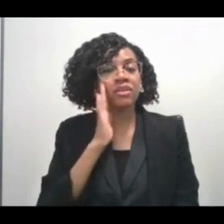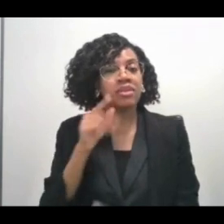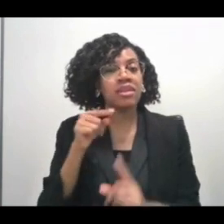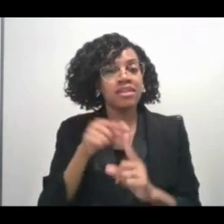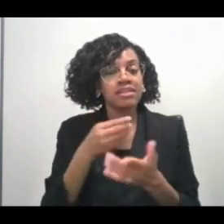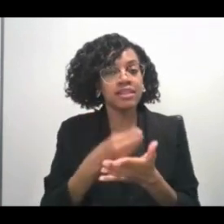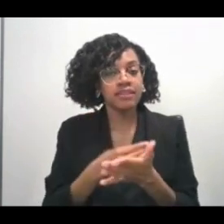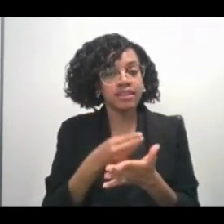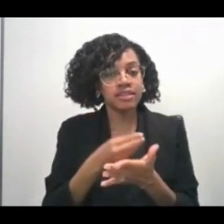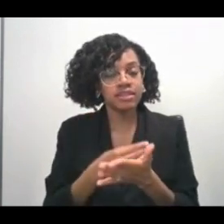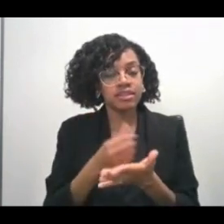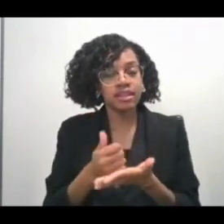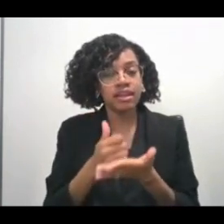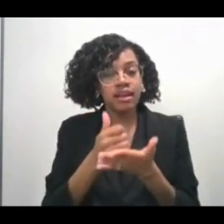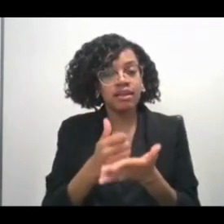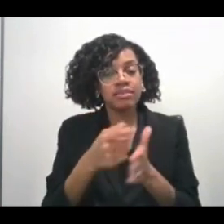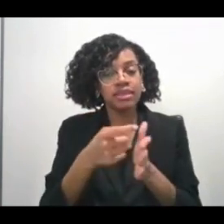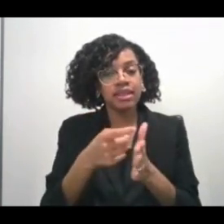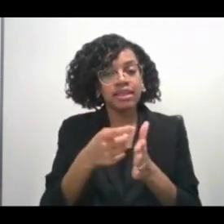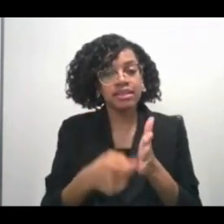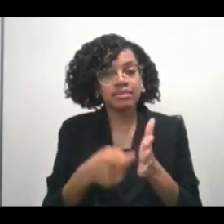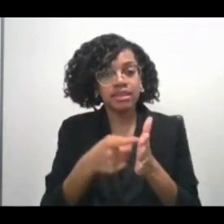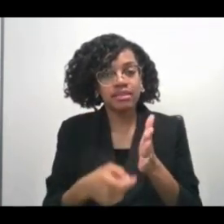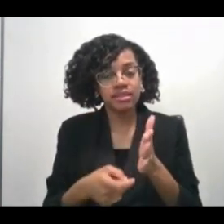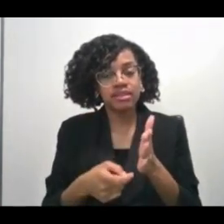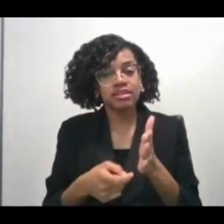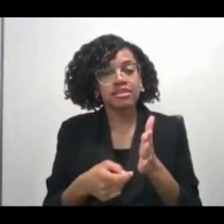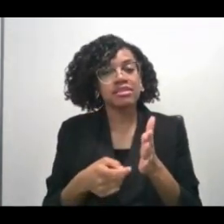expand or establish facilities that produce coastal resilience